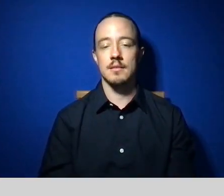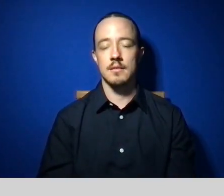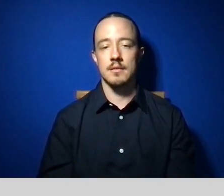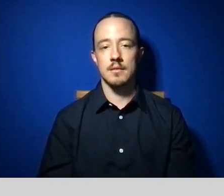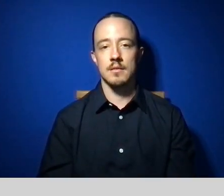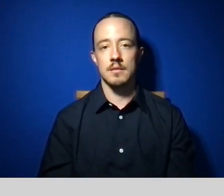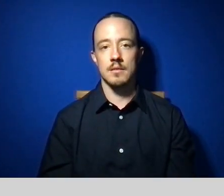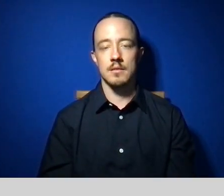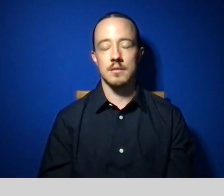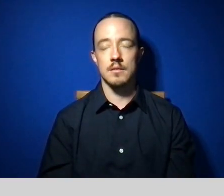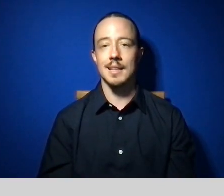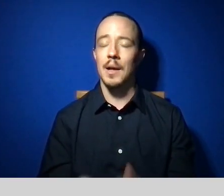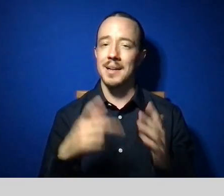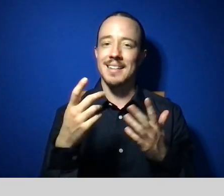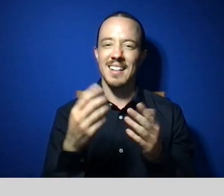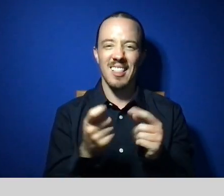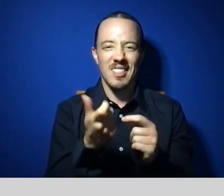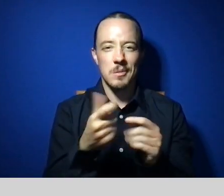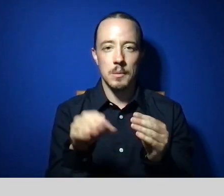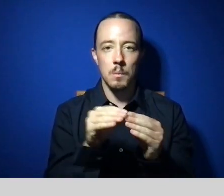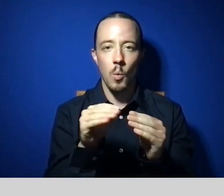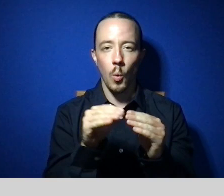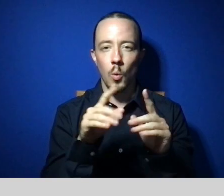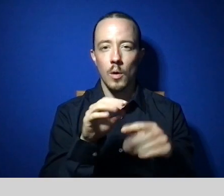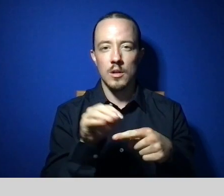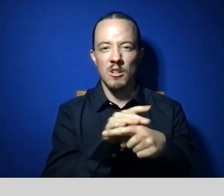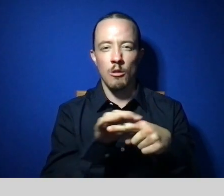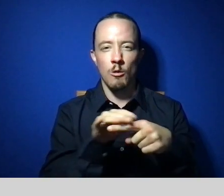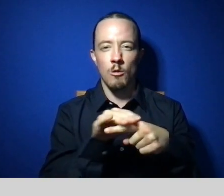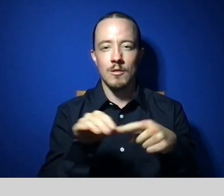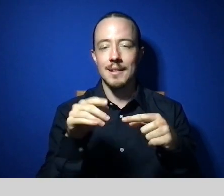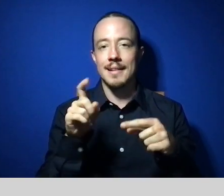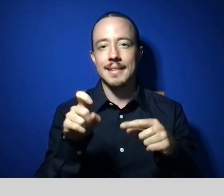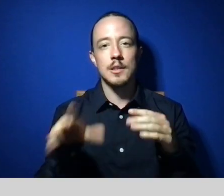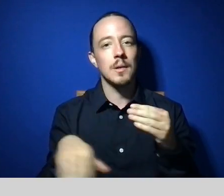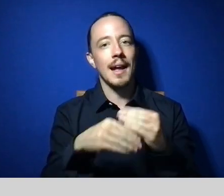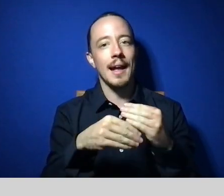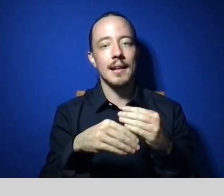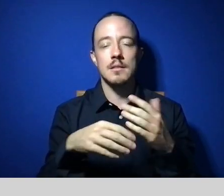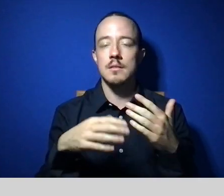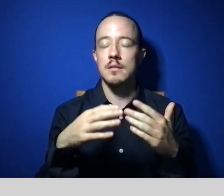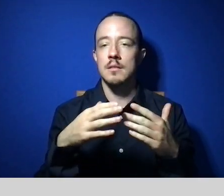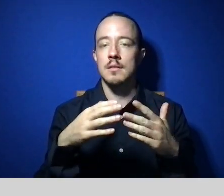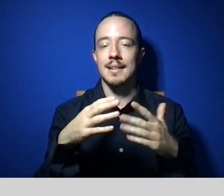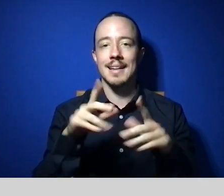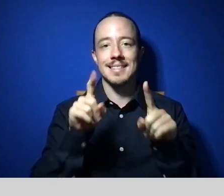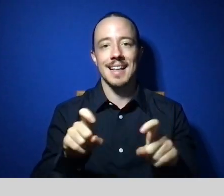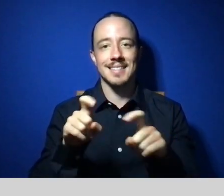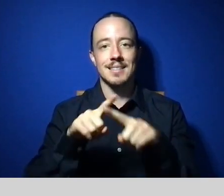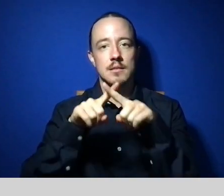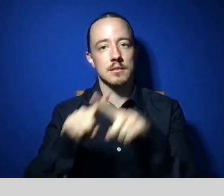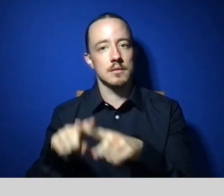I need to add pytest as a test dependency. So I'll paste this in here. This is saying that the pids test dependencies